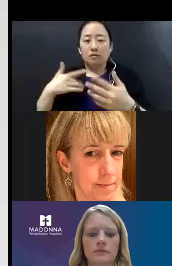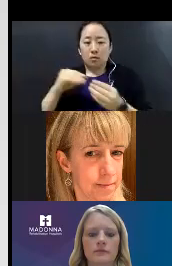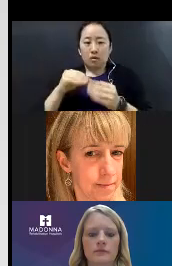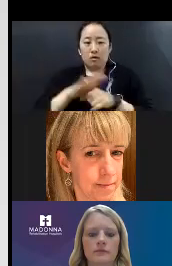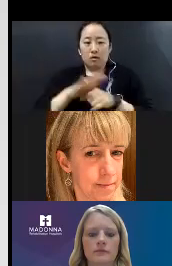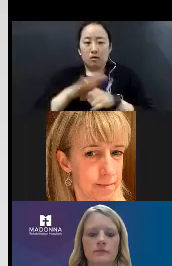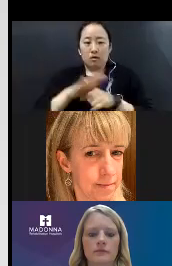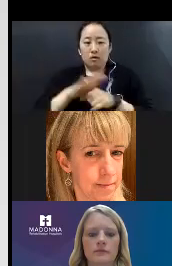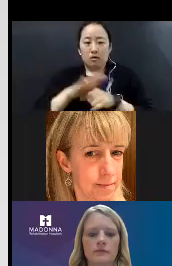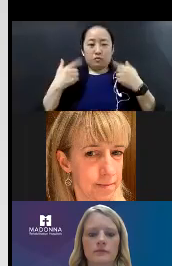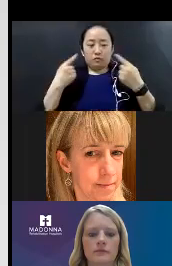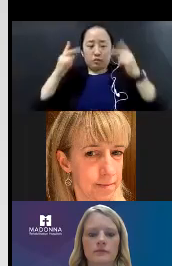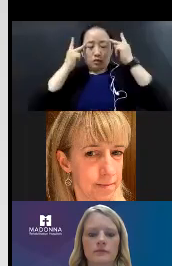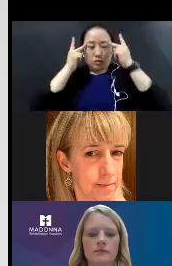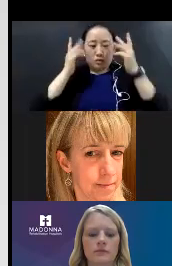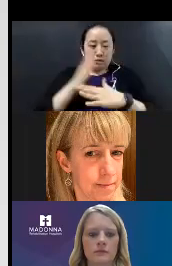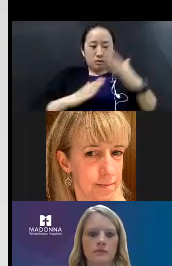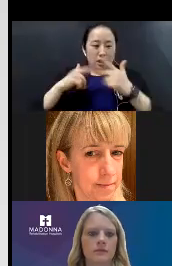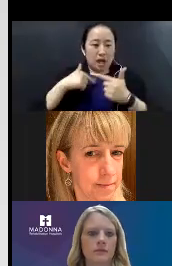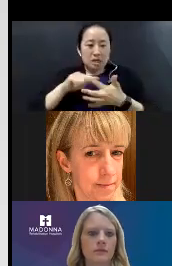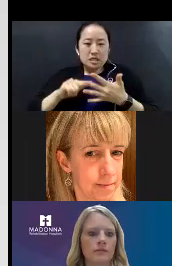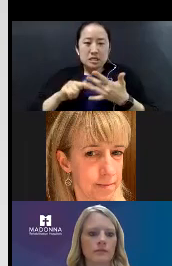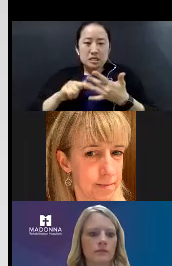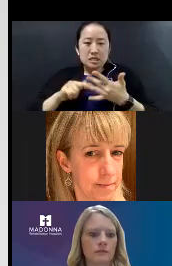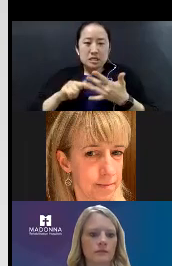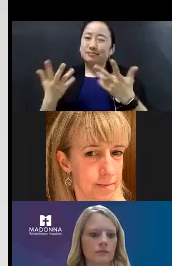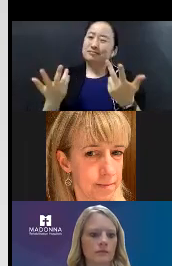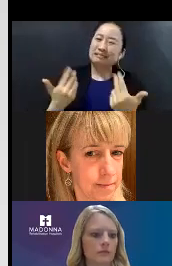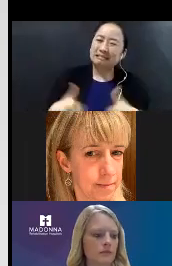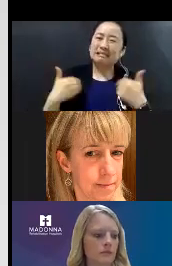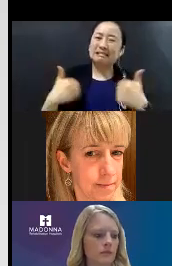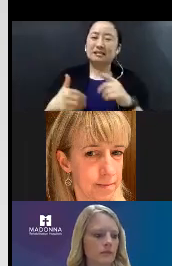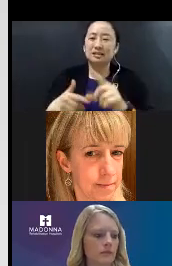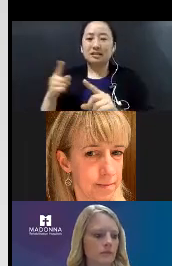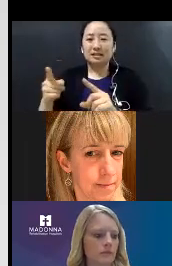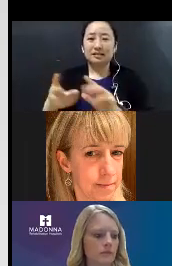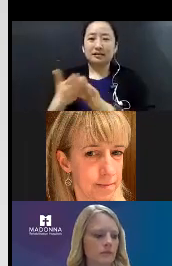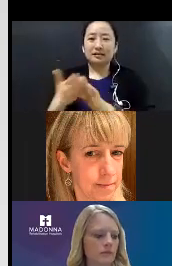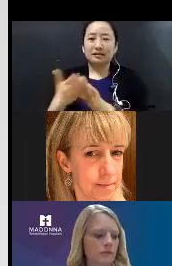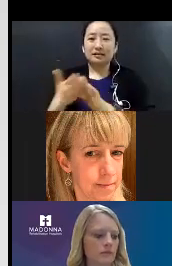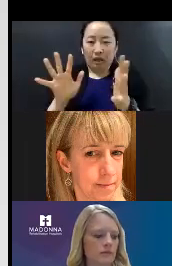THEY WORRY, WORRY, WORRY, AND JUST CAN WORRY THEMSELVES SICK ABOUT IT, TOO.